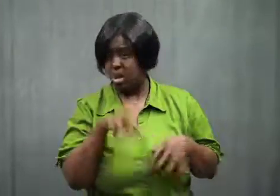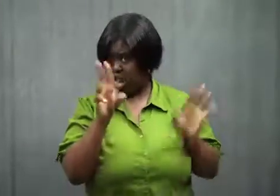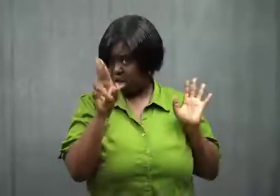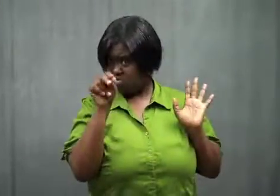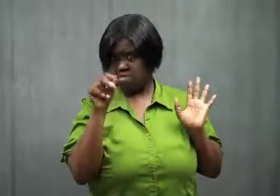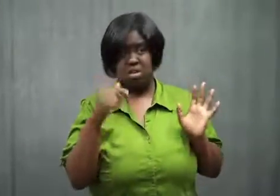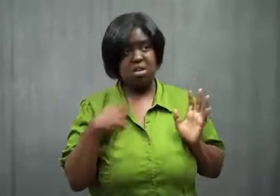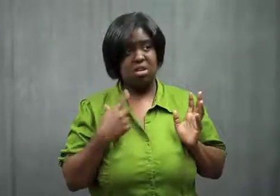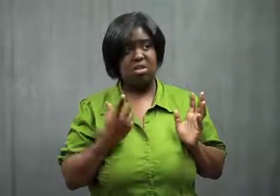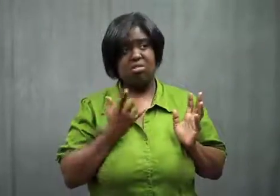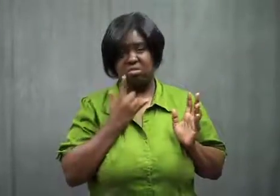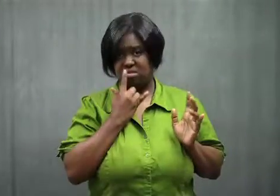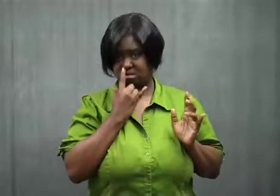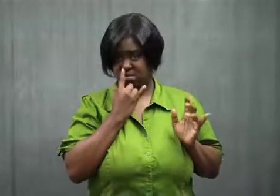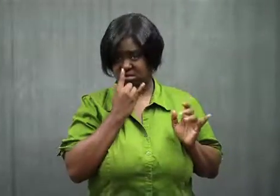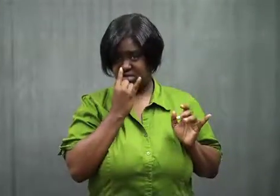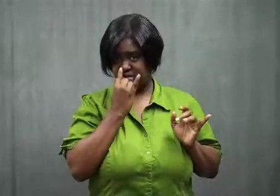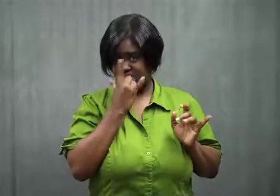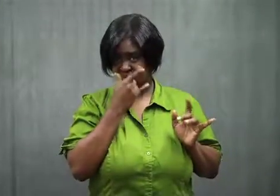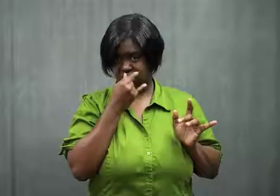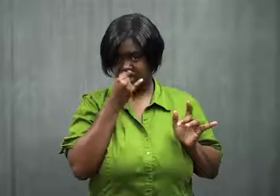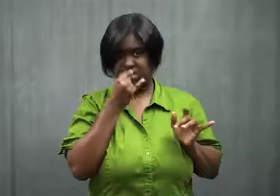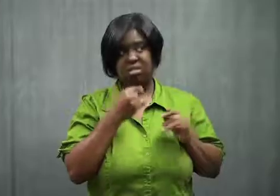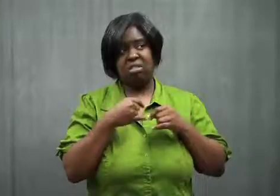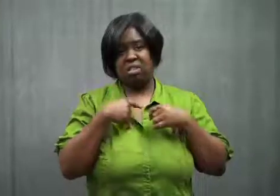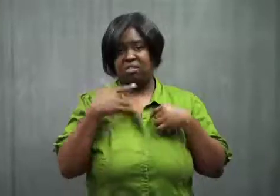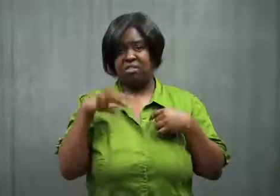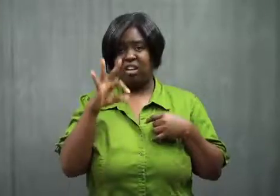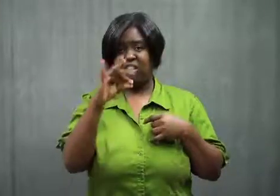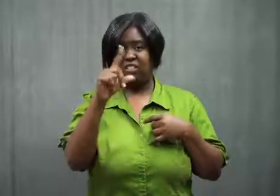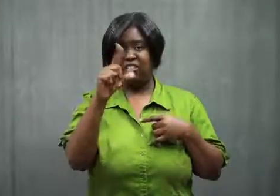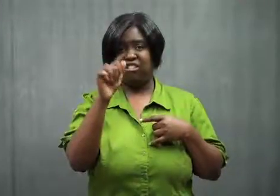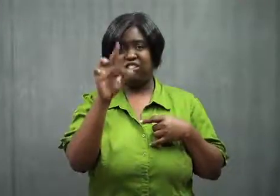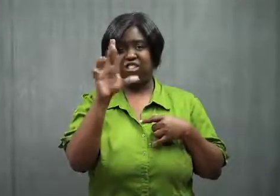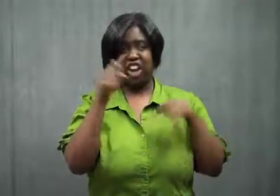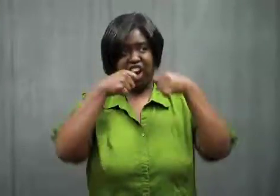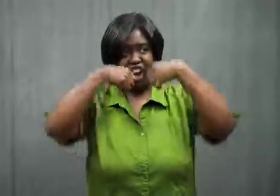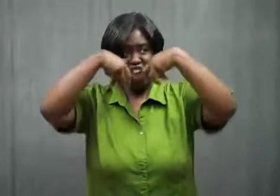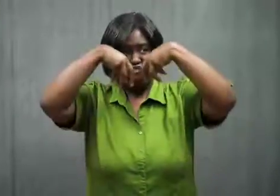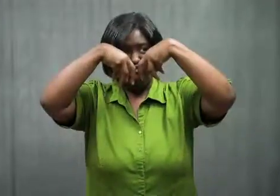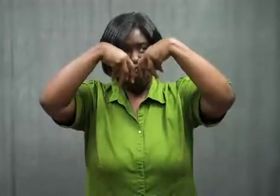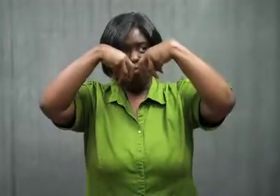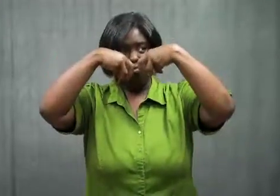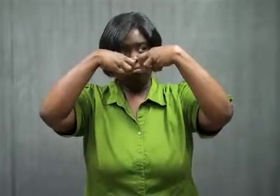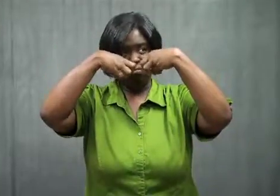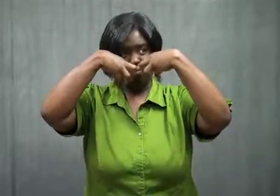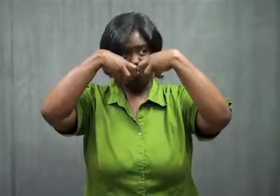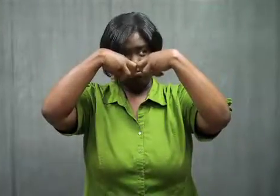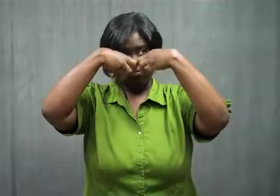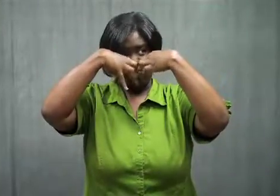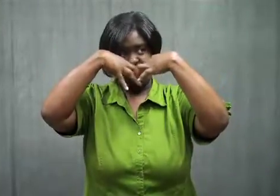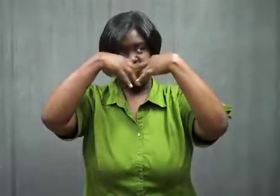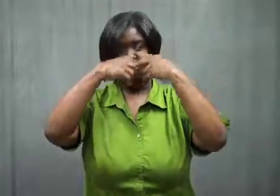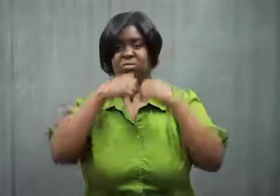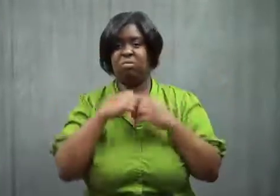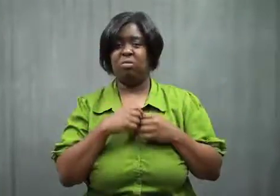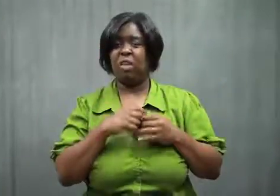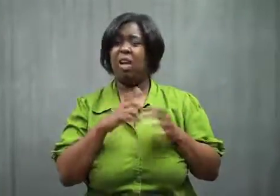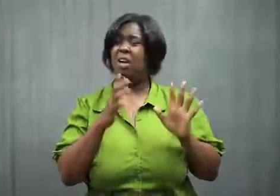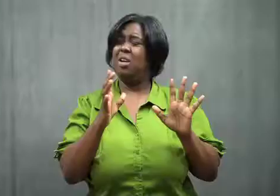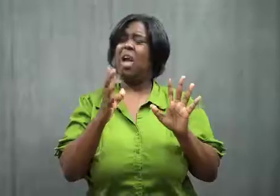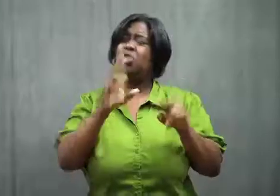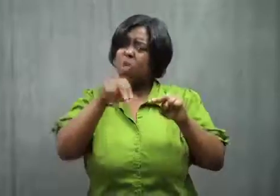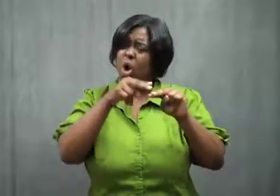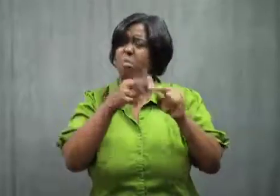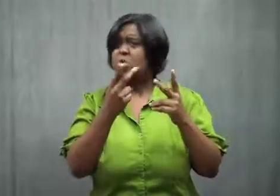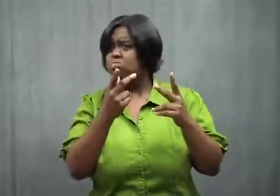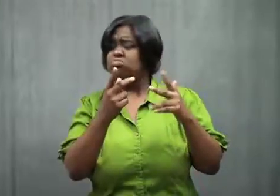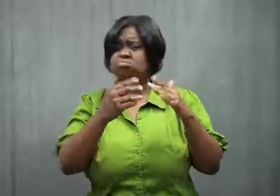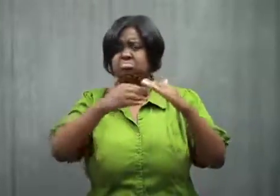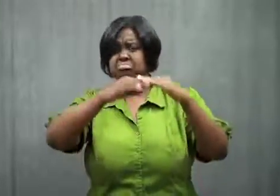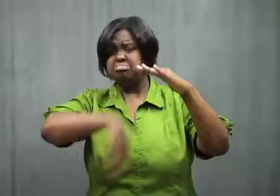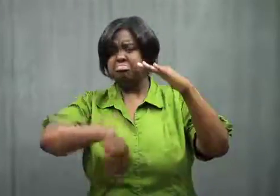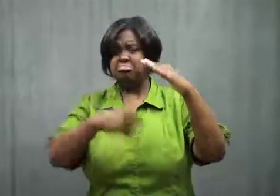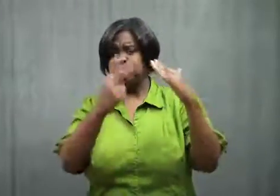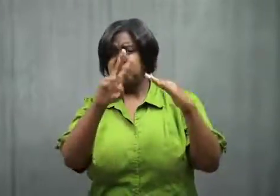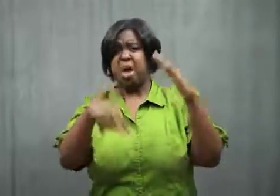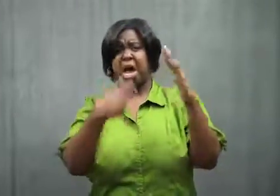She said, "No!" That teed me off. My nostrils flared.